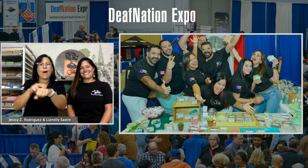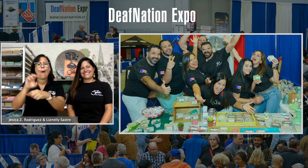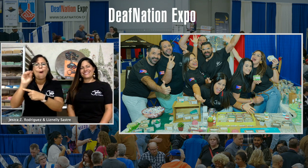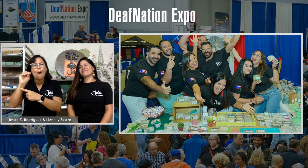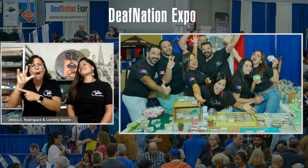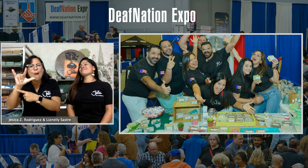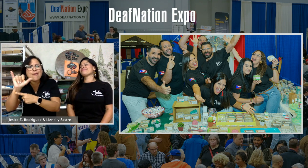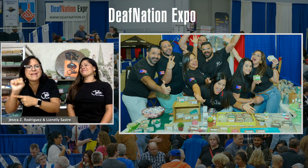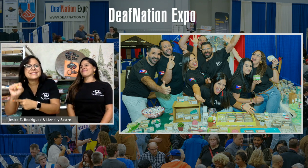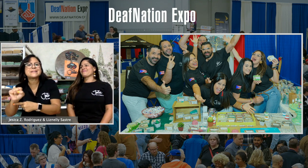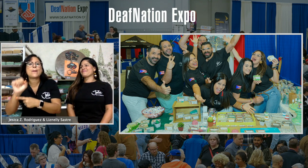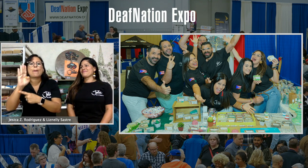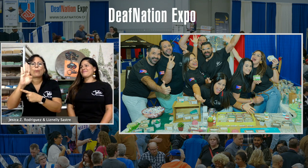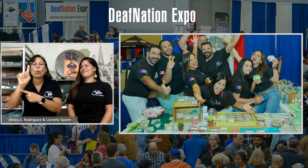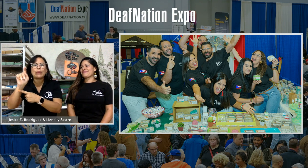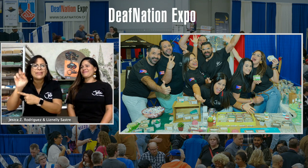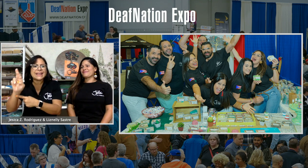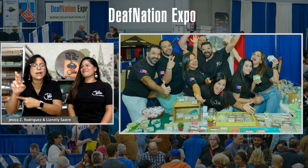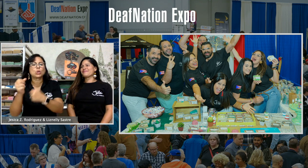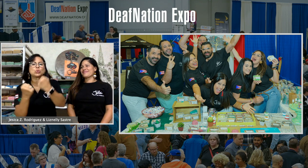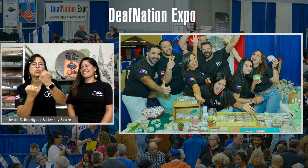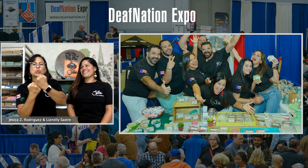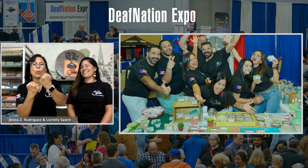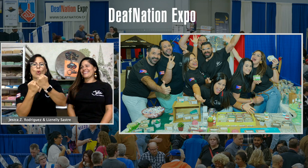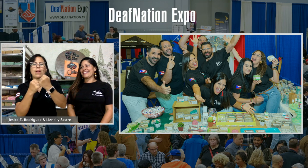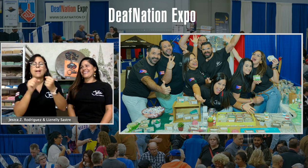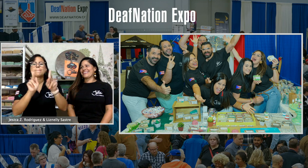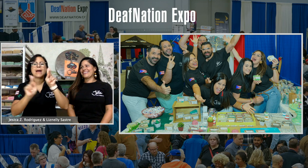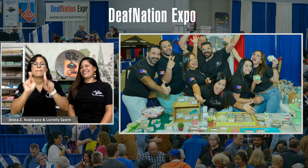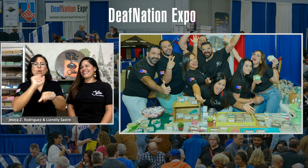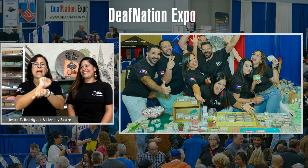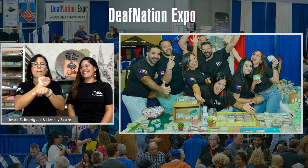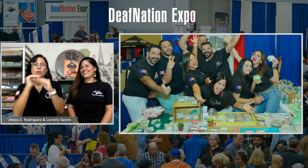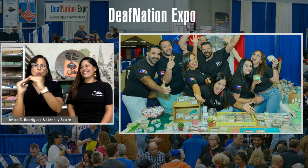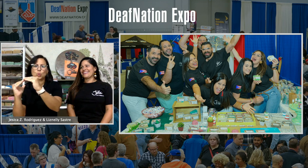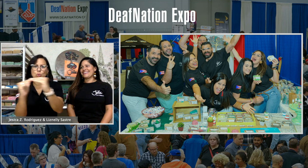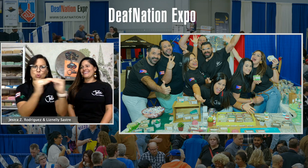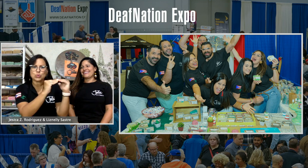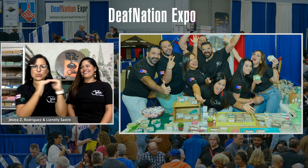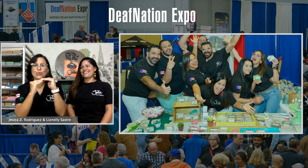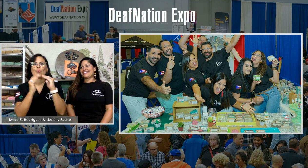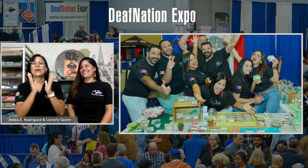It’s all natural like with oils and butters to support people’s employment equality.